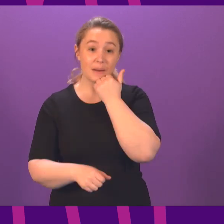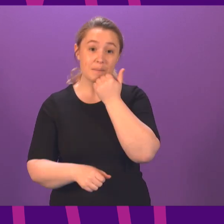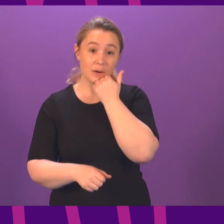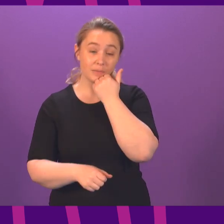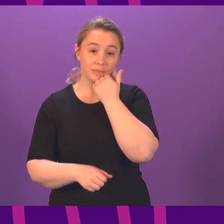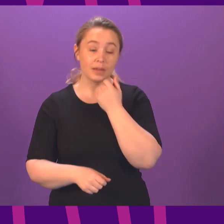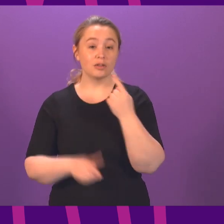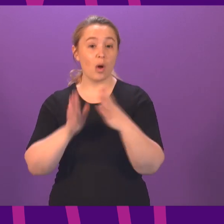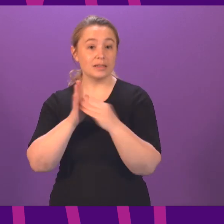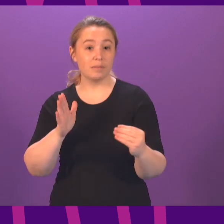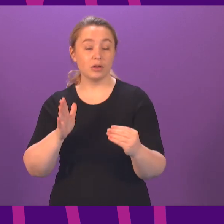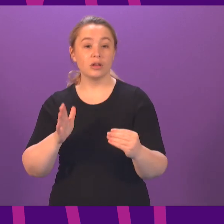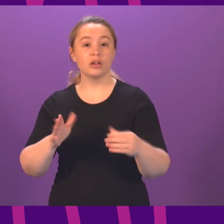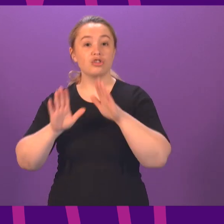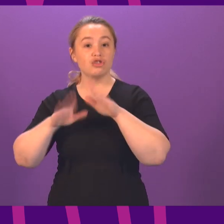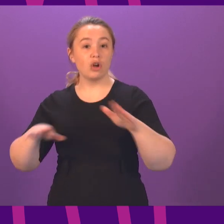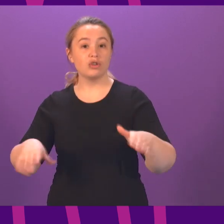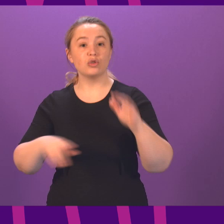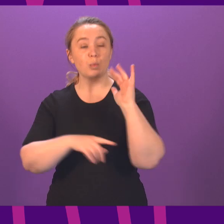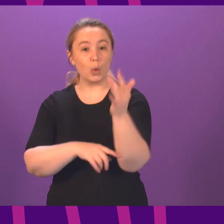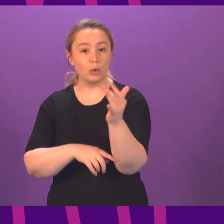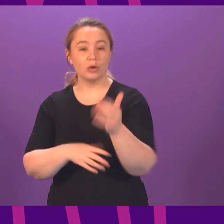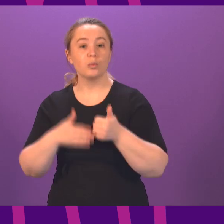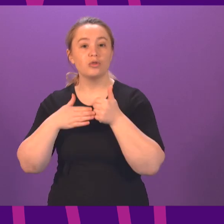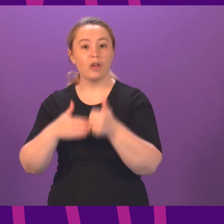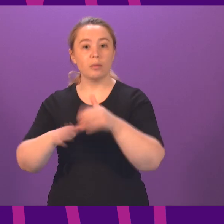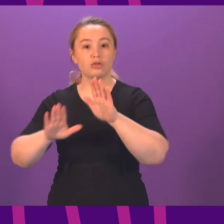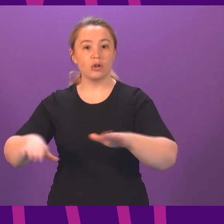an example. The Children’s Wood, which runs a holiday club for children in Maryhill, has